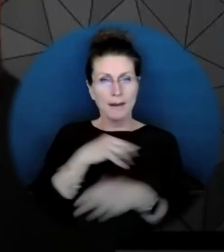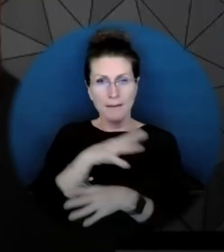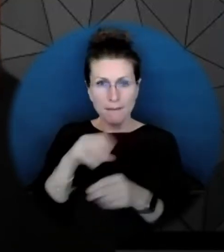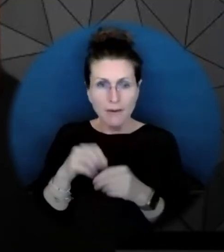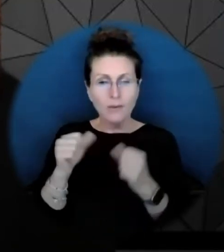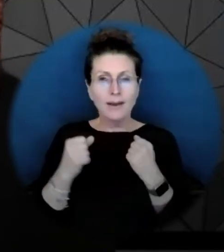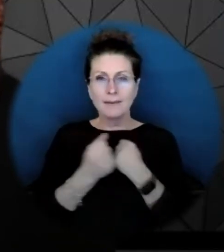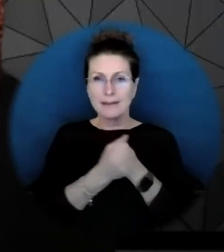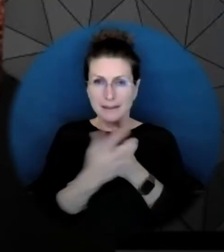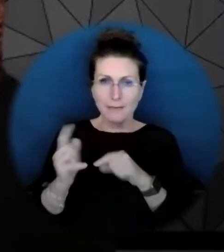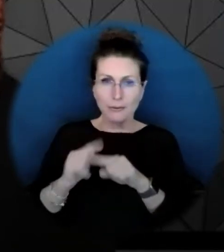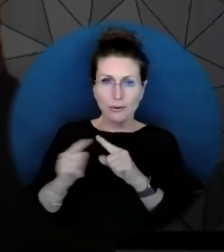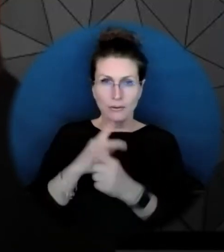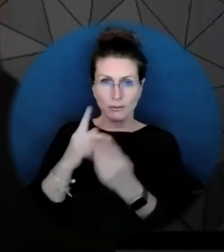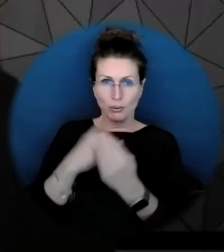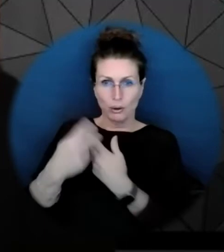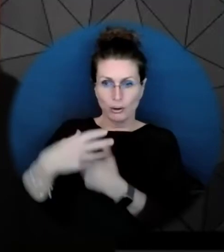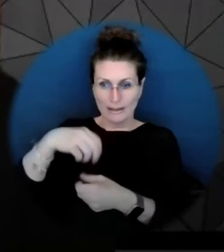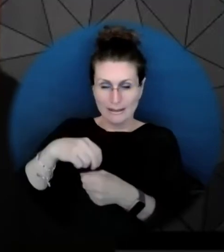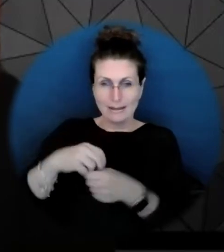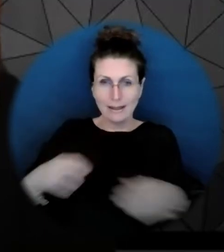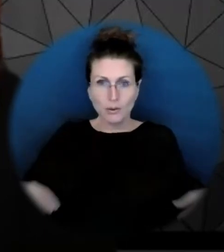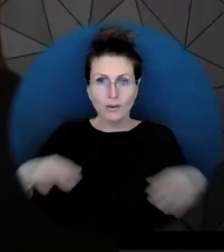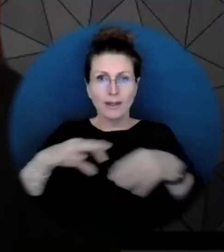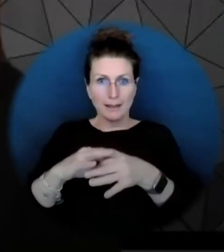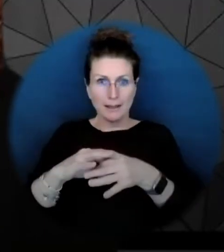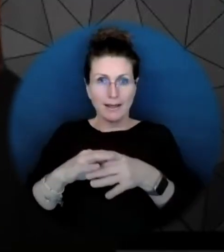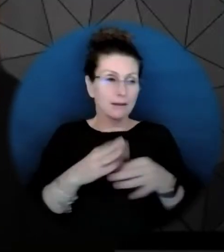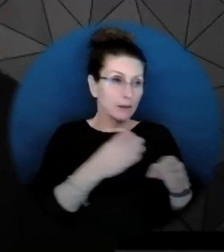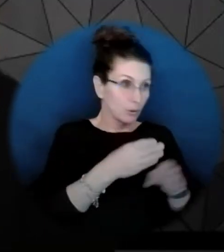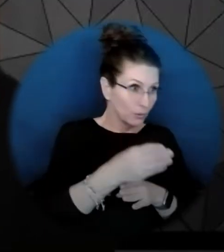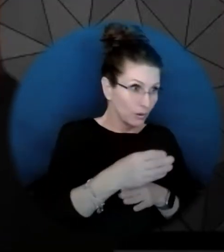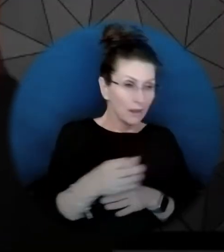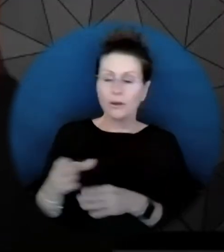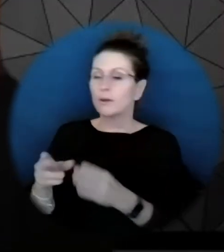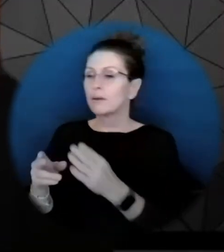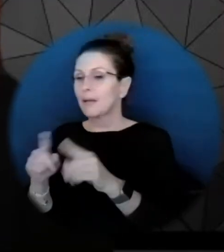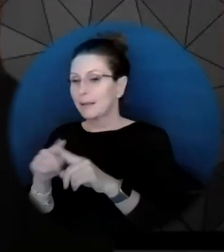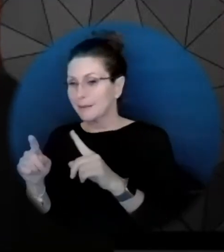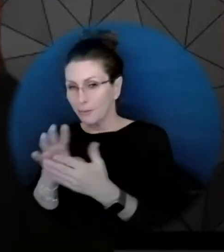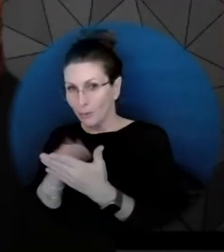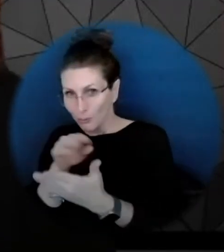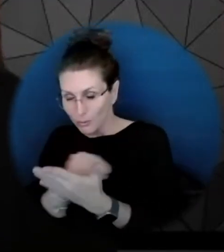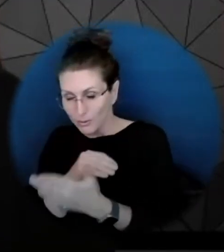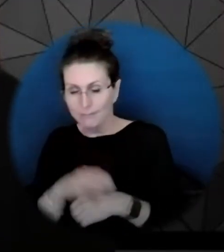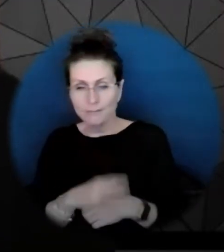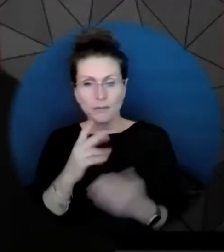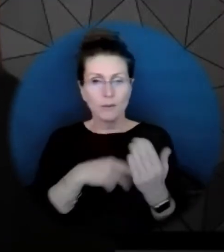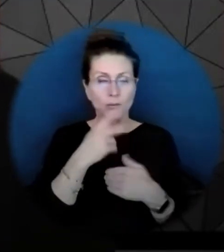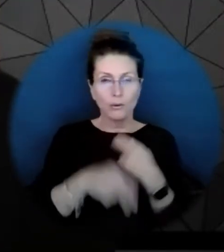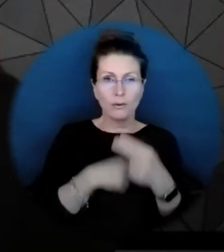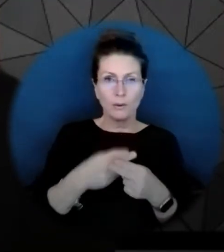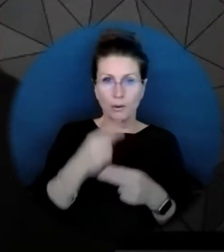that are connecting the gap between technical fields and the career prospects of young women. Through programs such as Black E.S.T.E.E.M.